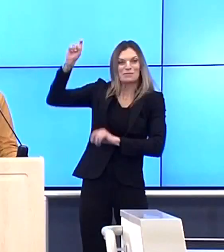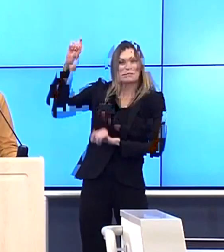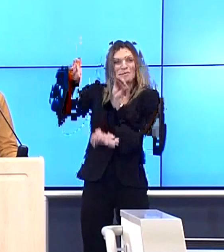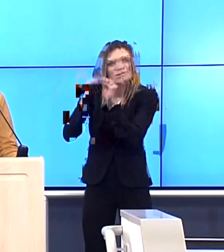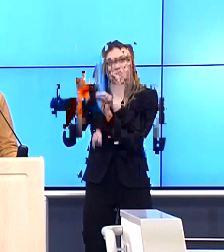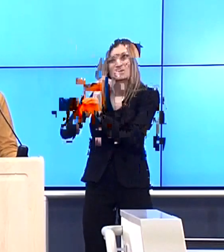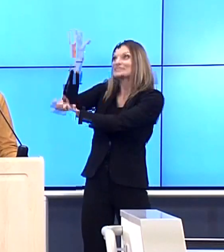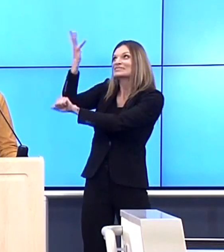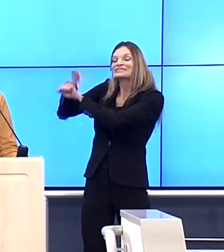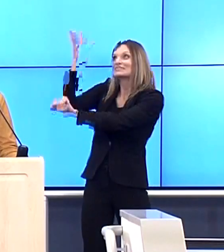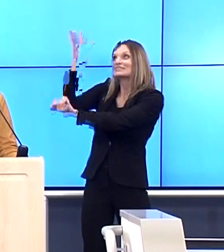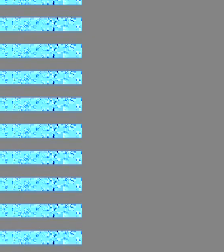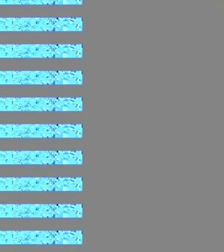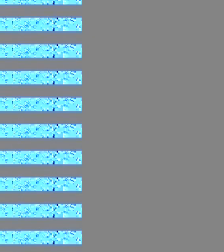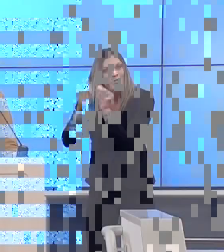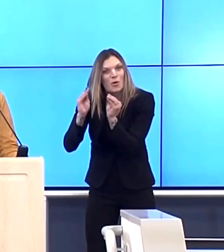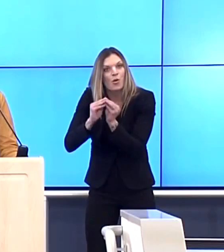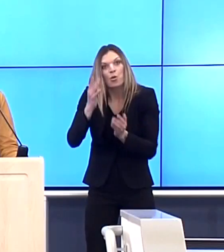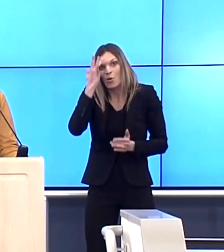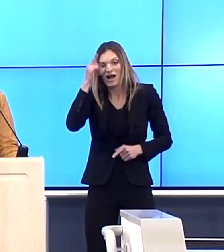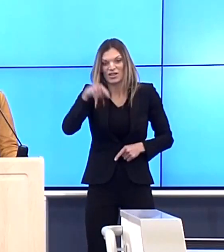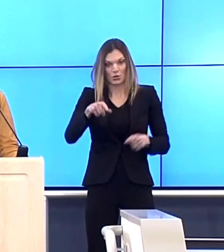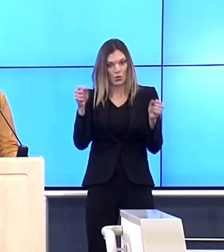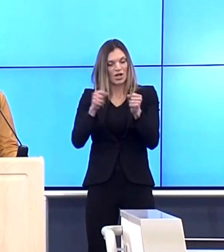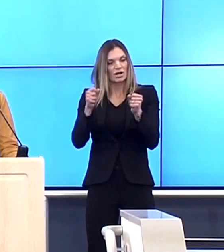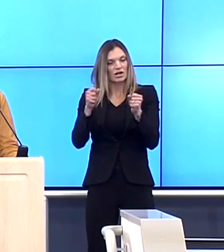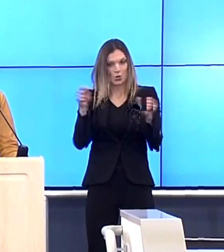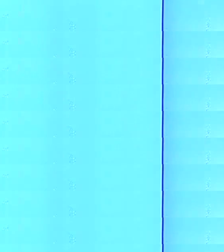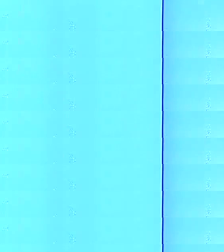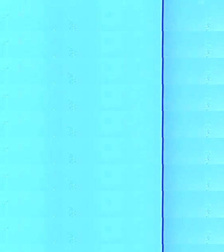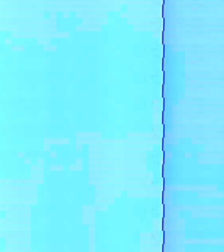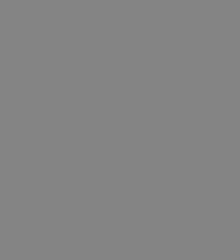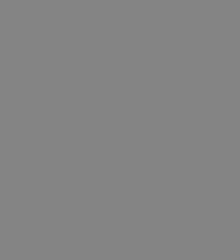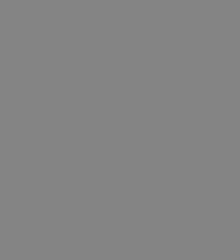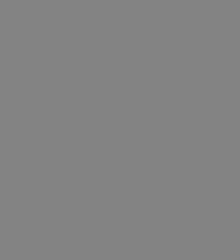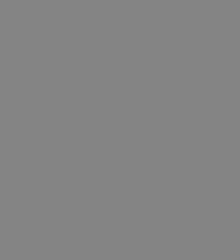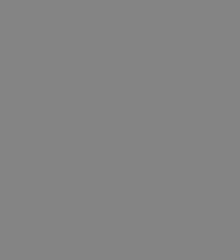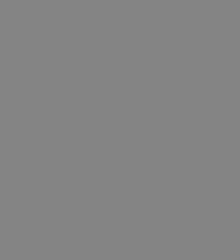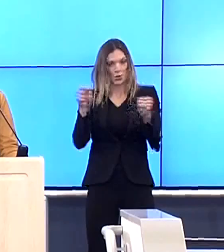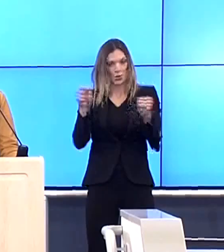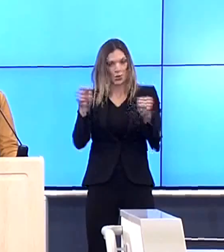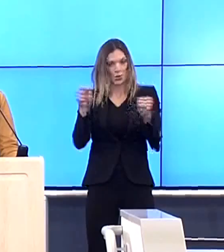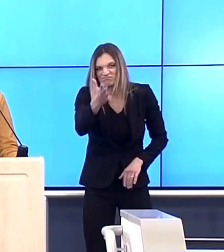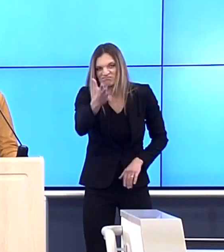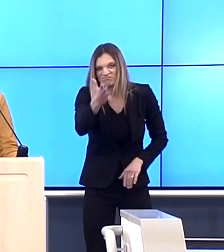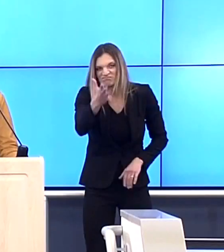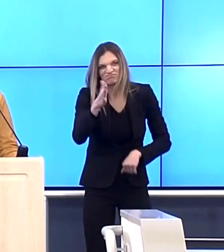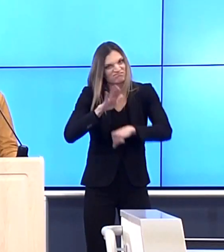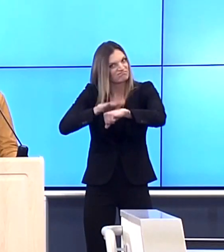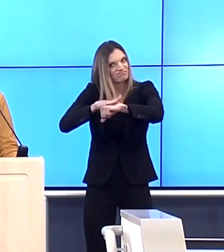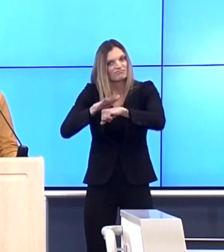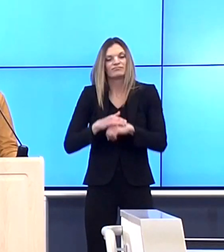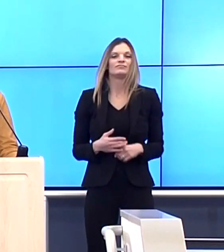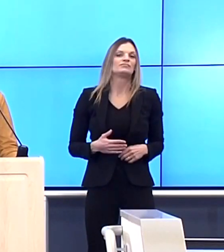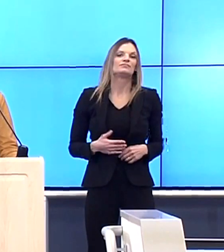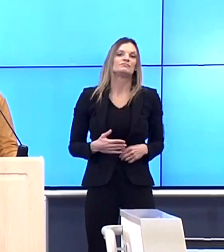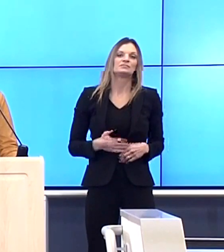THROUGH THESE TOUGHES, THUGH THIS WINTER. THUGH THIS WINTER. IT’S GROXIMATE BTHED ACCOUNTS FO